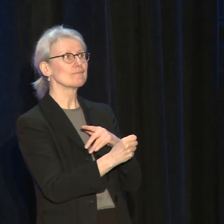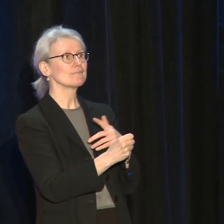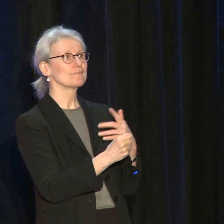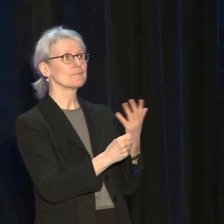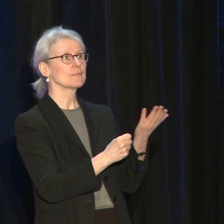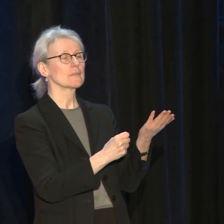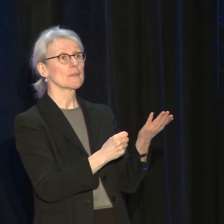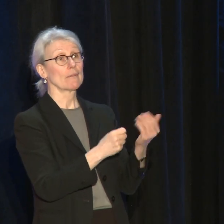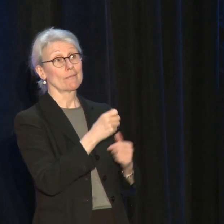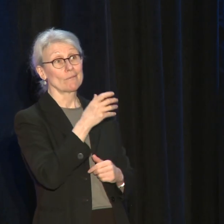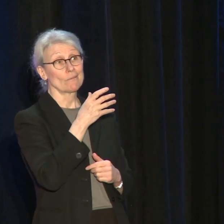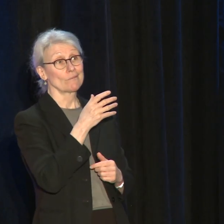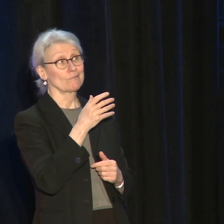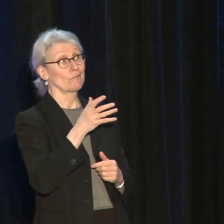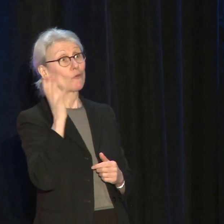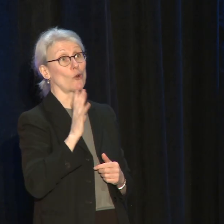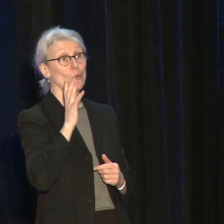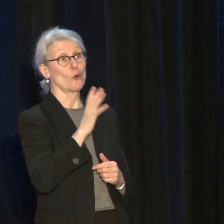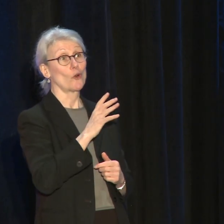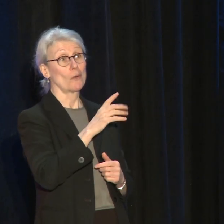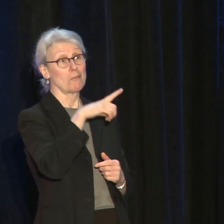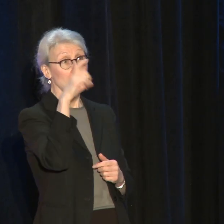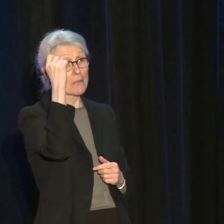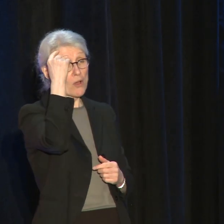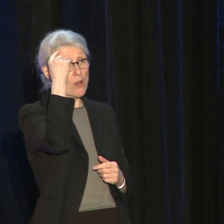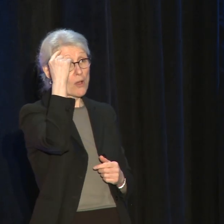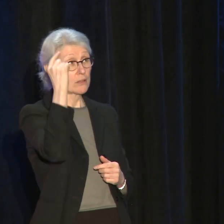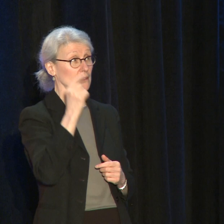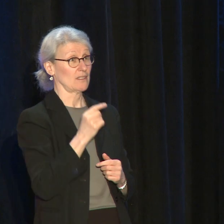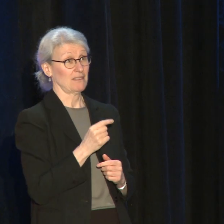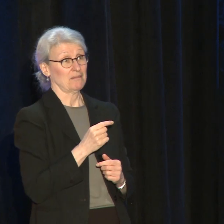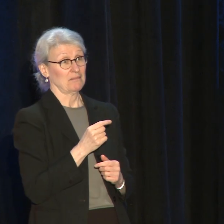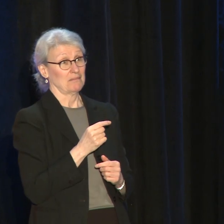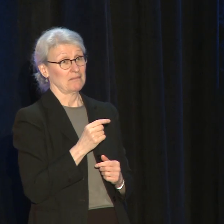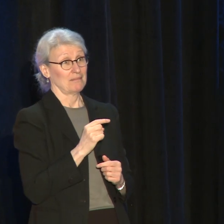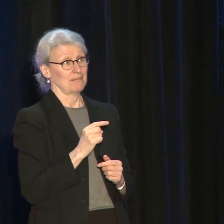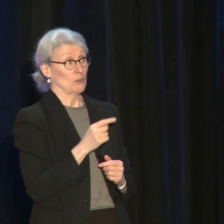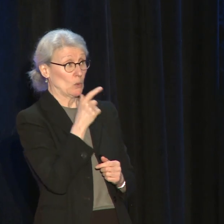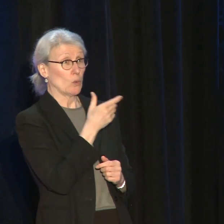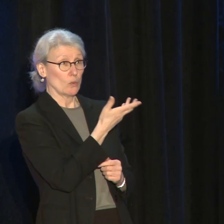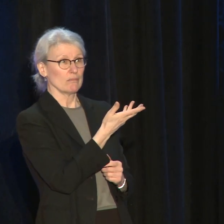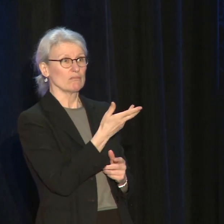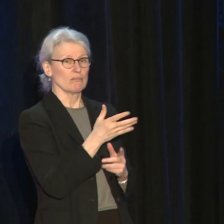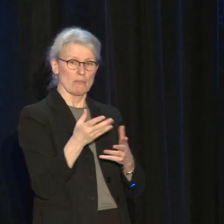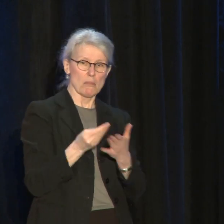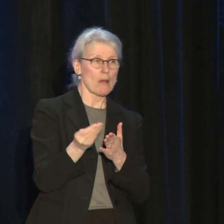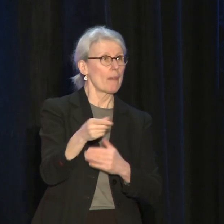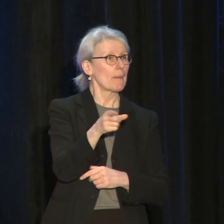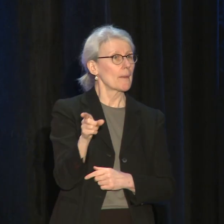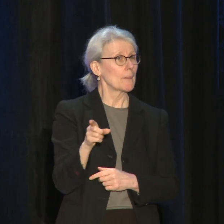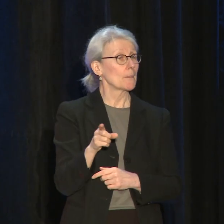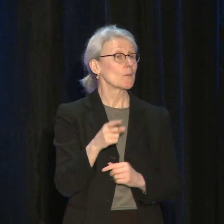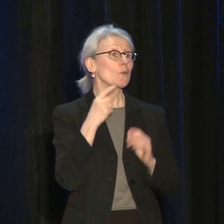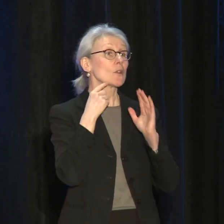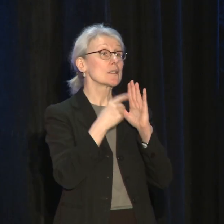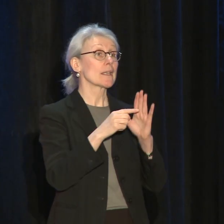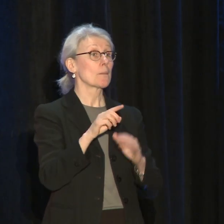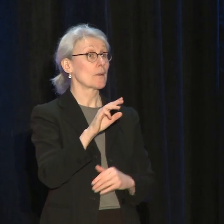former enslavers, sometimes their very own former enslavers. In Maryland, for example, days after